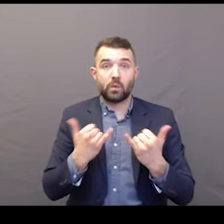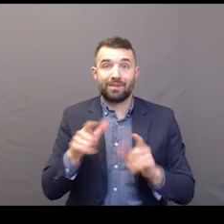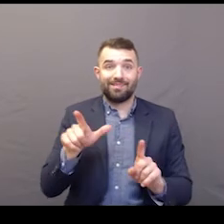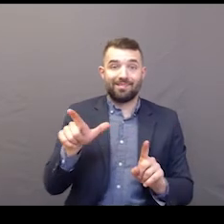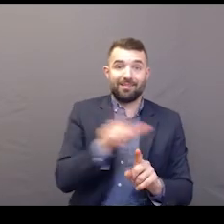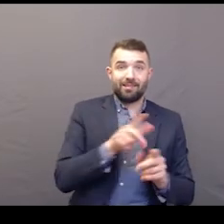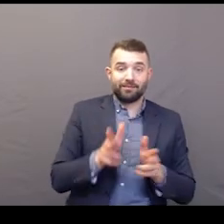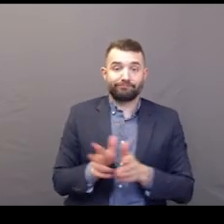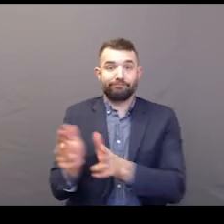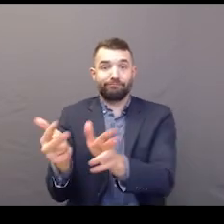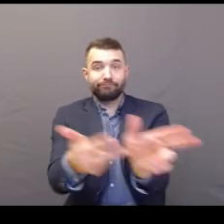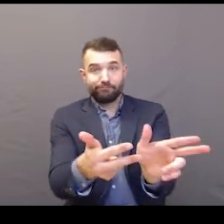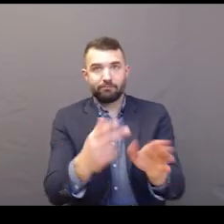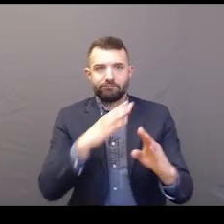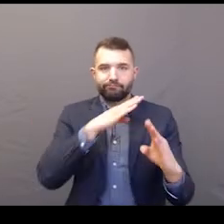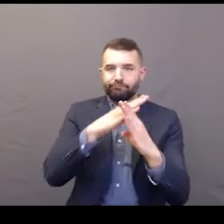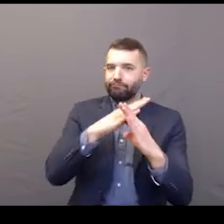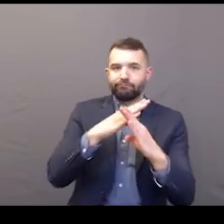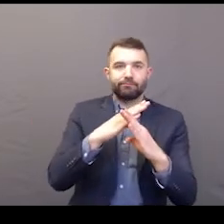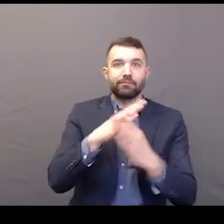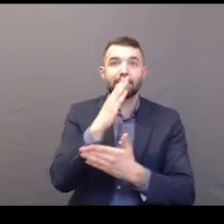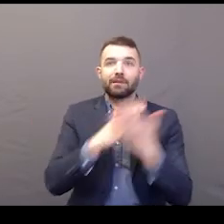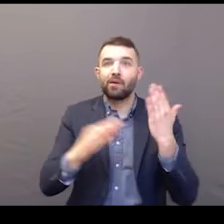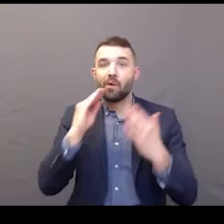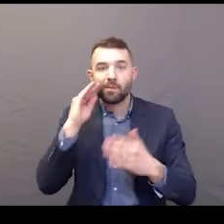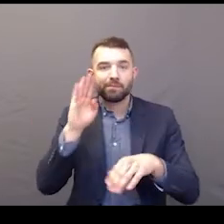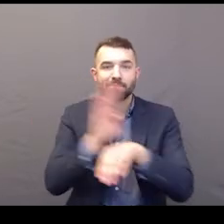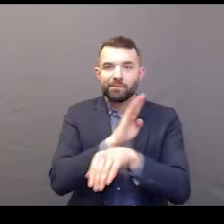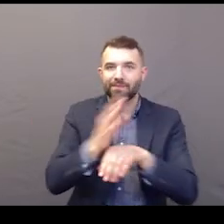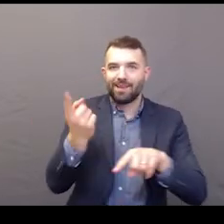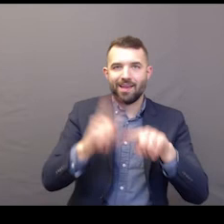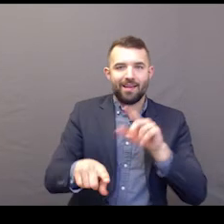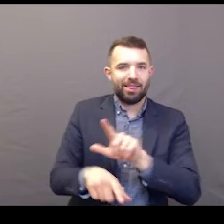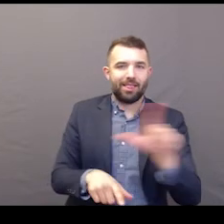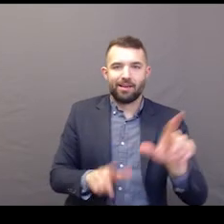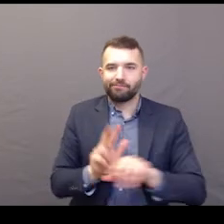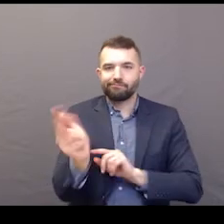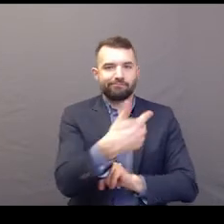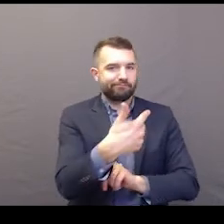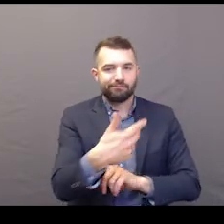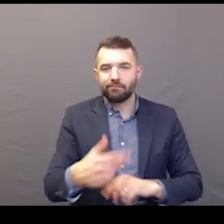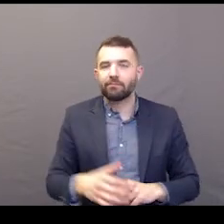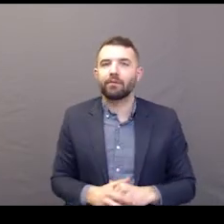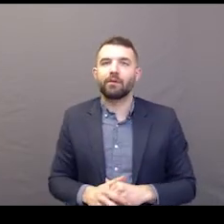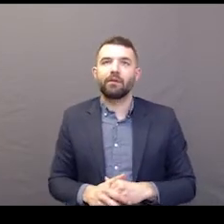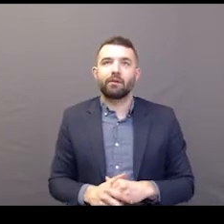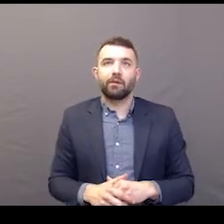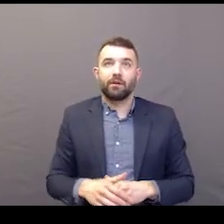left turns in and out of certain residences and businesses along this stretch. In these cases, motorists will need to make a U-turn